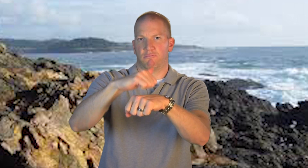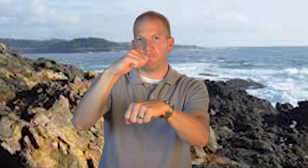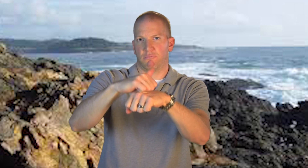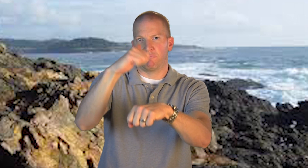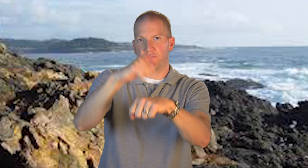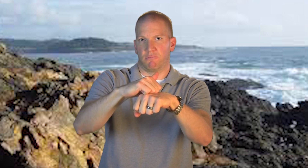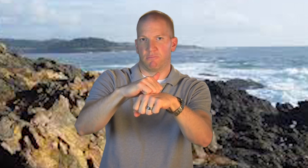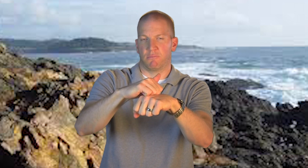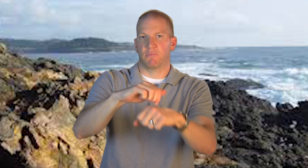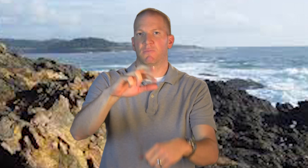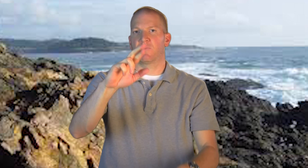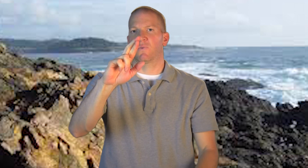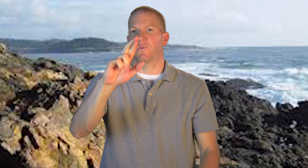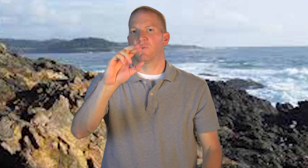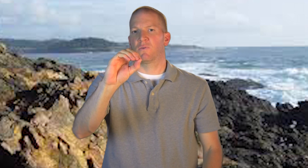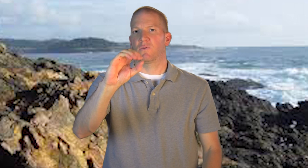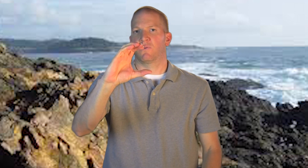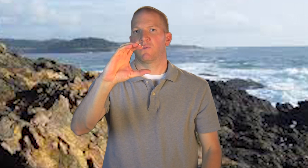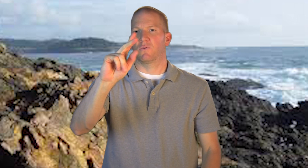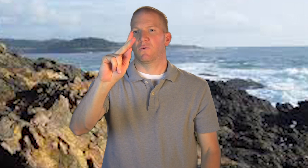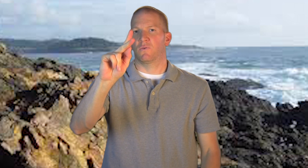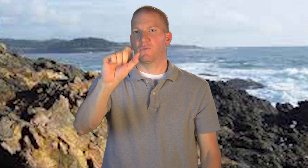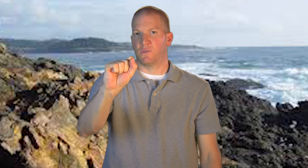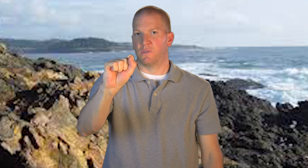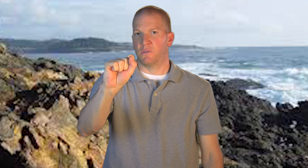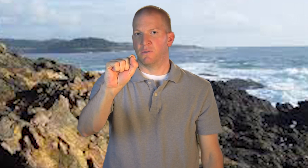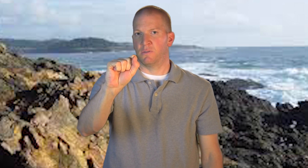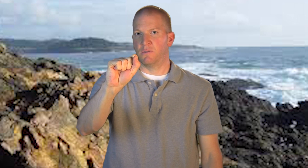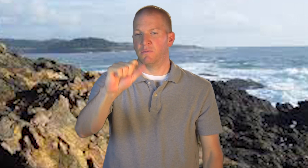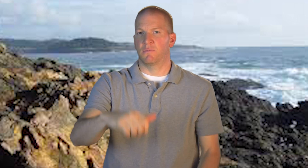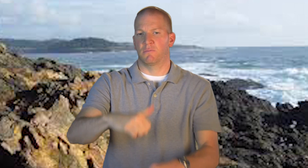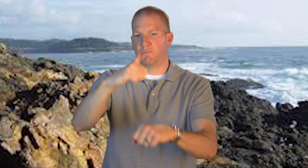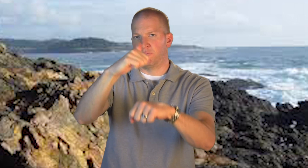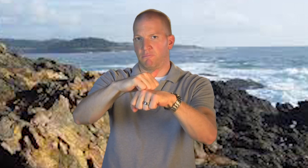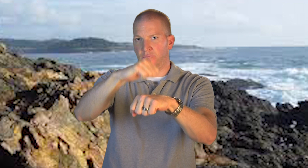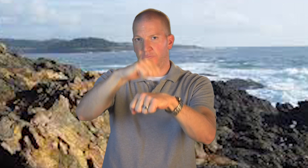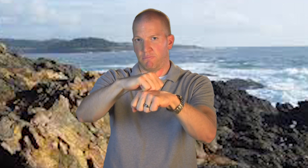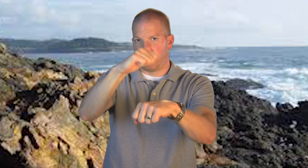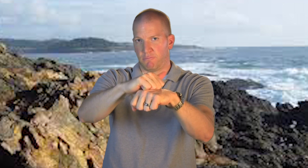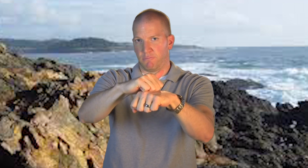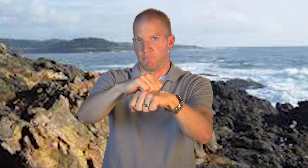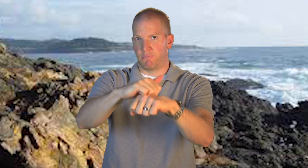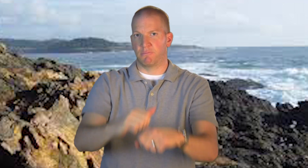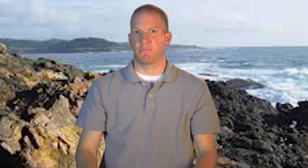rocks, rocks, rocks